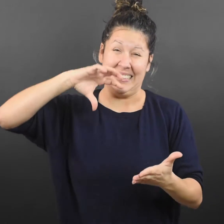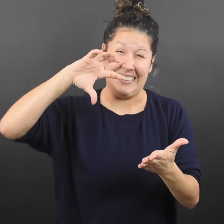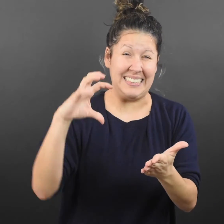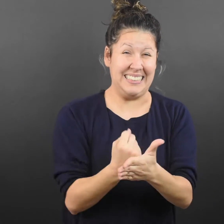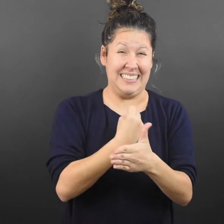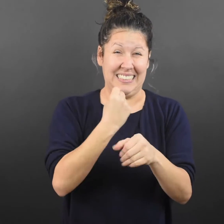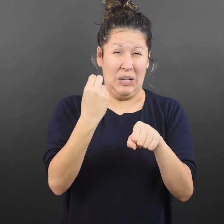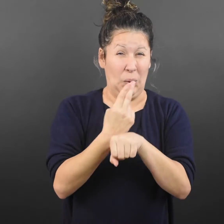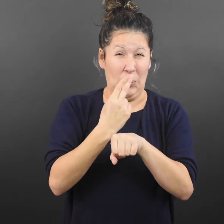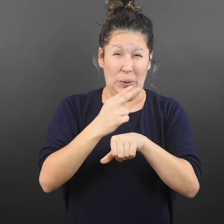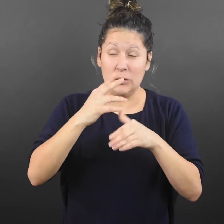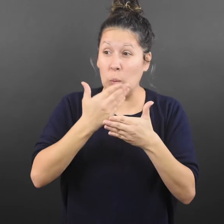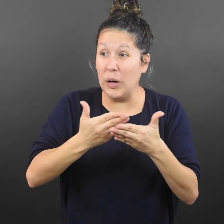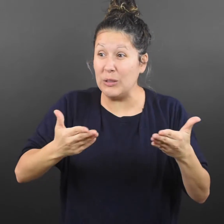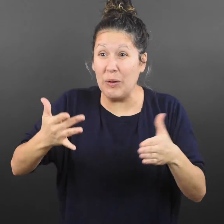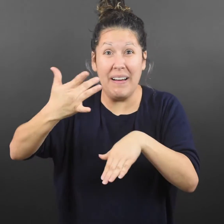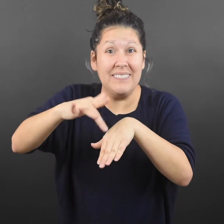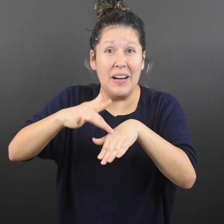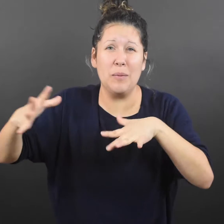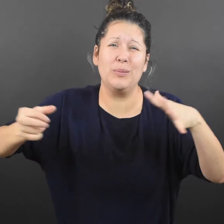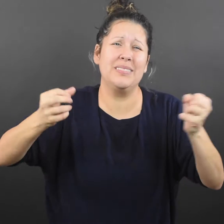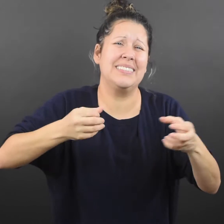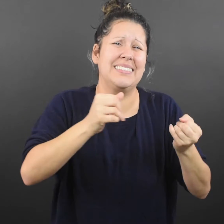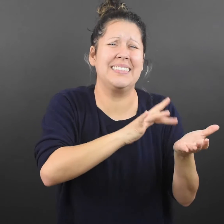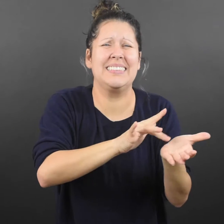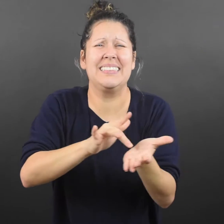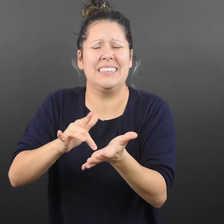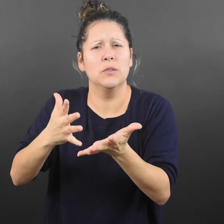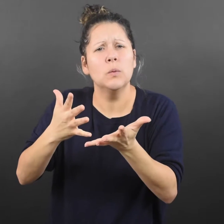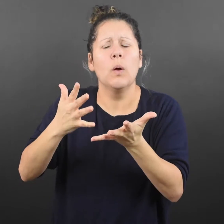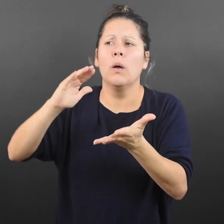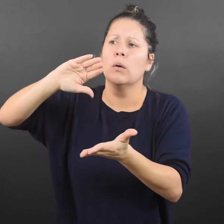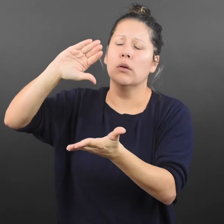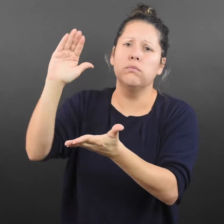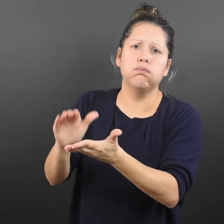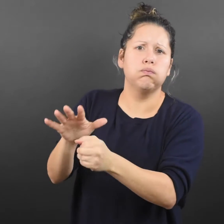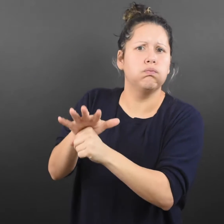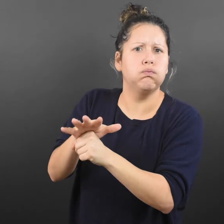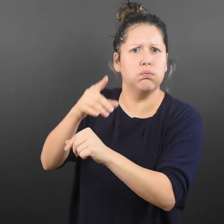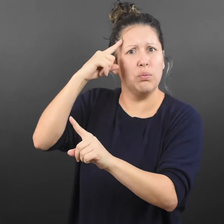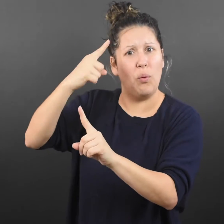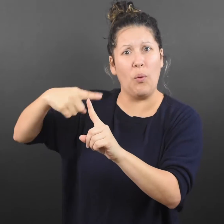health care personnel and to make sure patients receive the treatment they need and